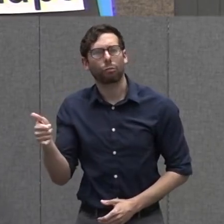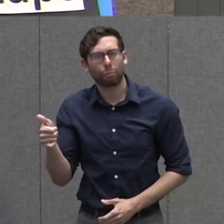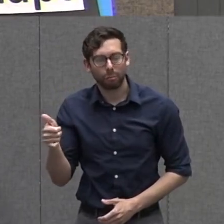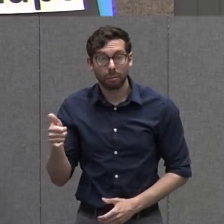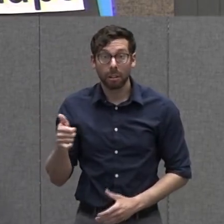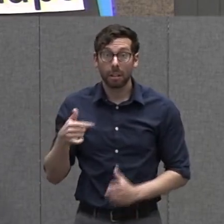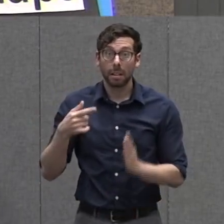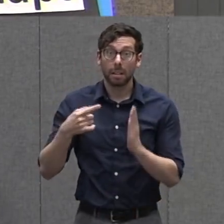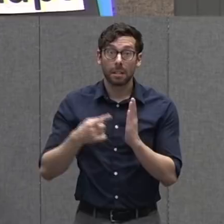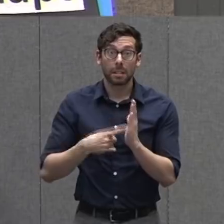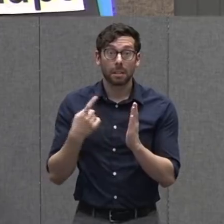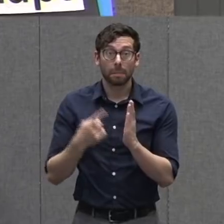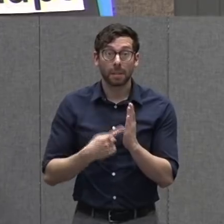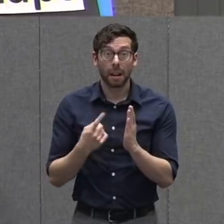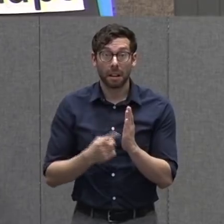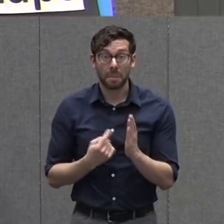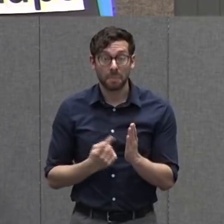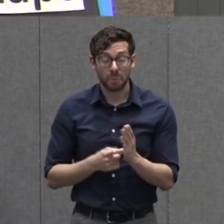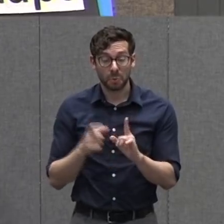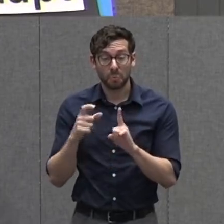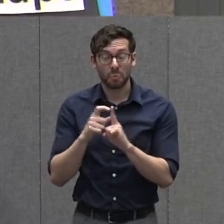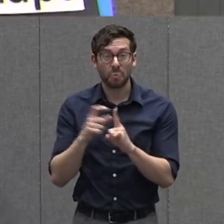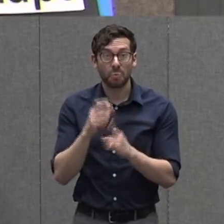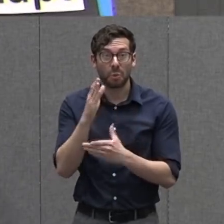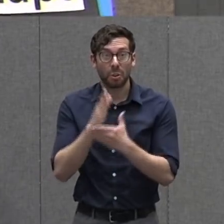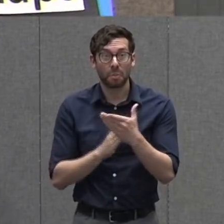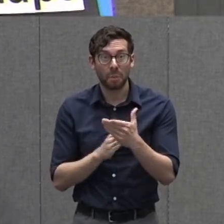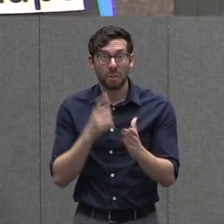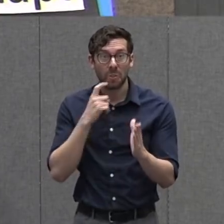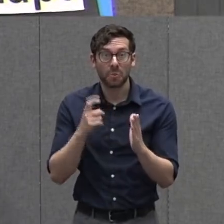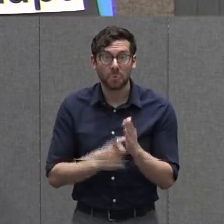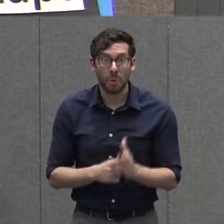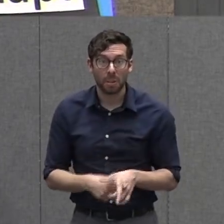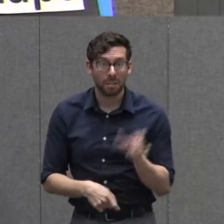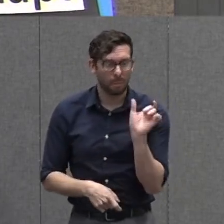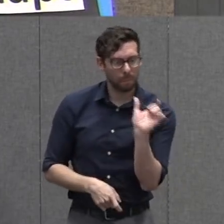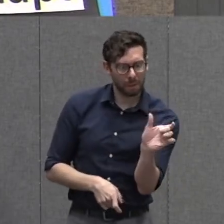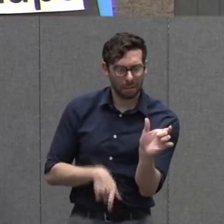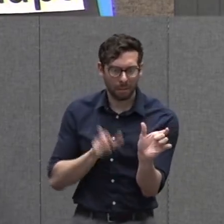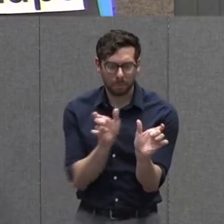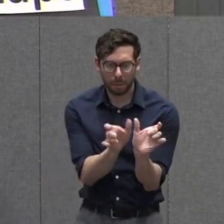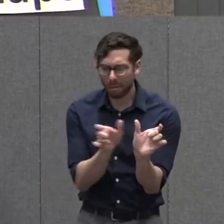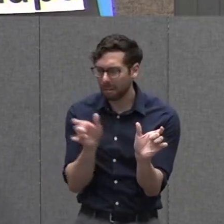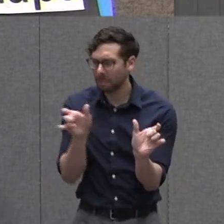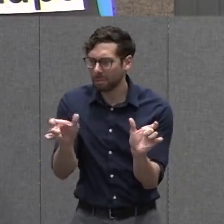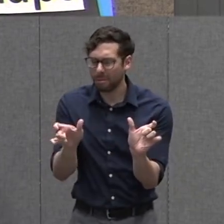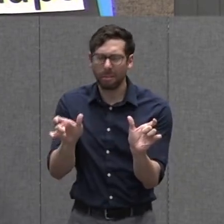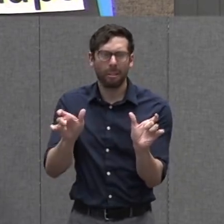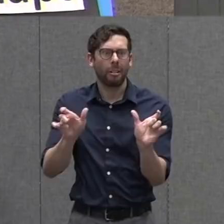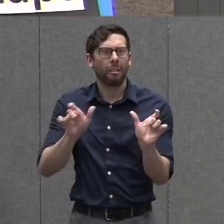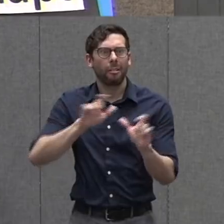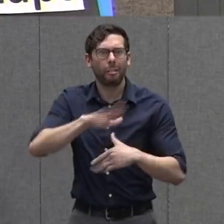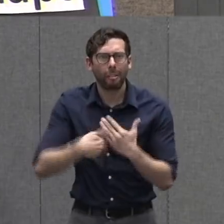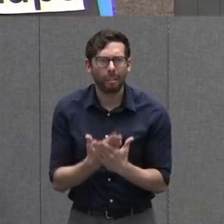at the beginning, the middle, and the end, and we're like, "Well, is that a prefix, "is that a suffix?" And so we're gonna make that our Other category today.